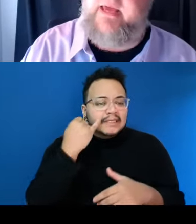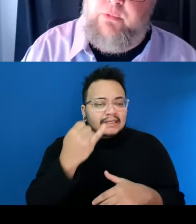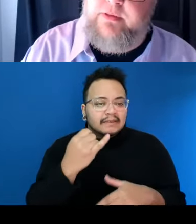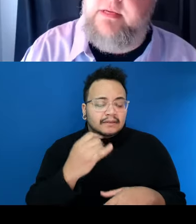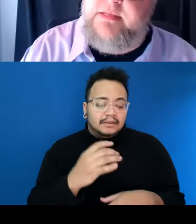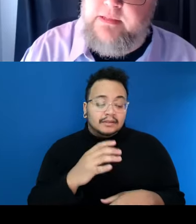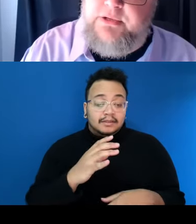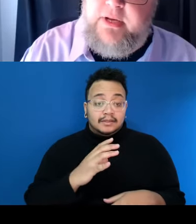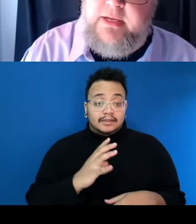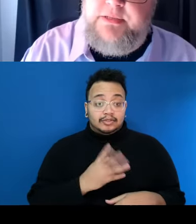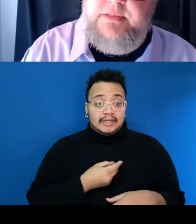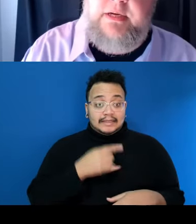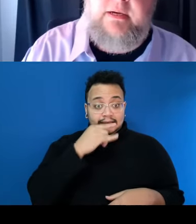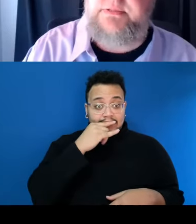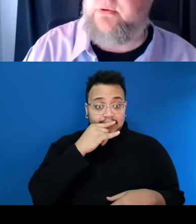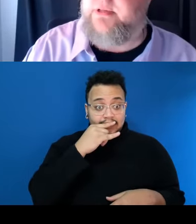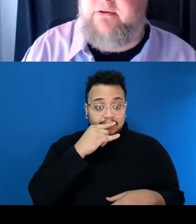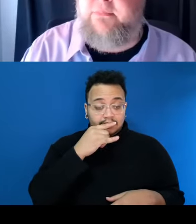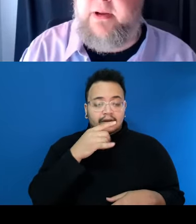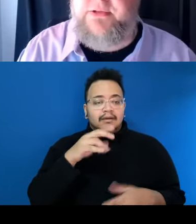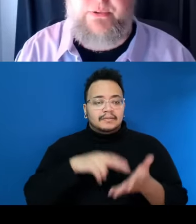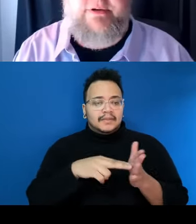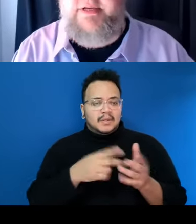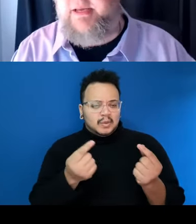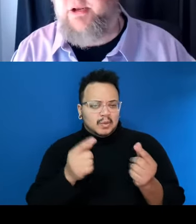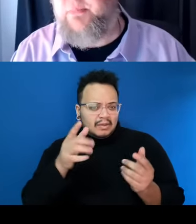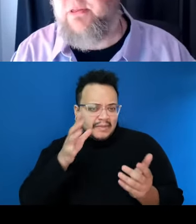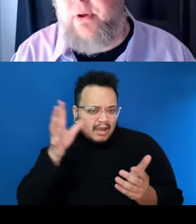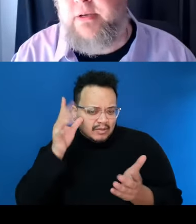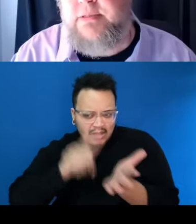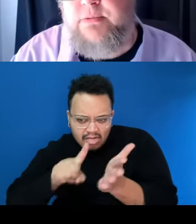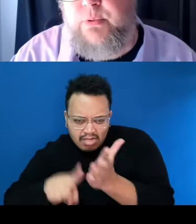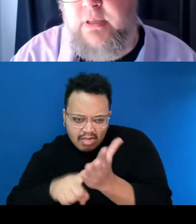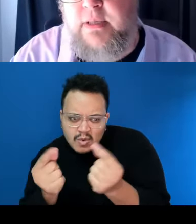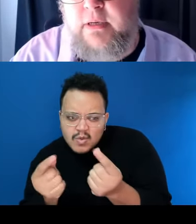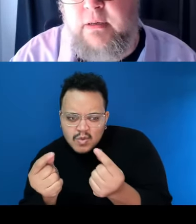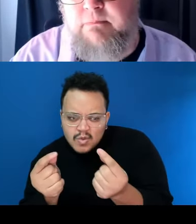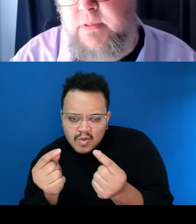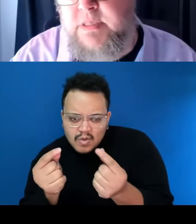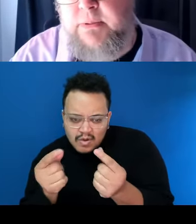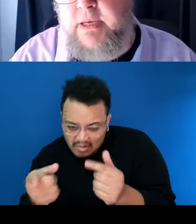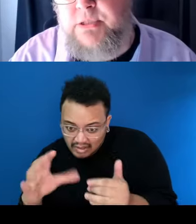and really is anti-trans. So, a lot of parents were being threatened with CPS,